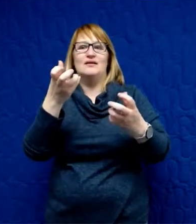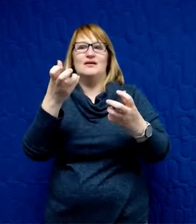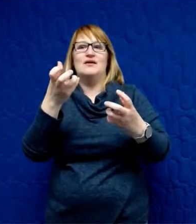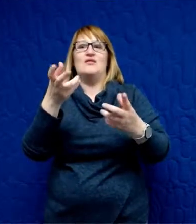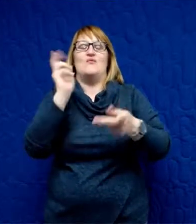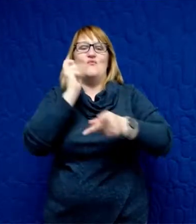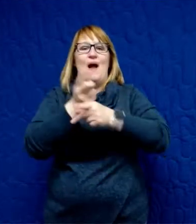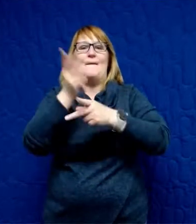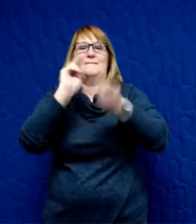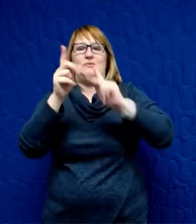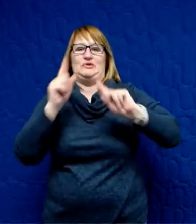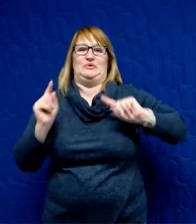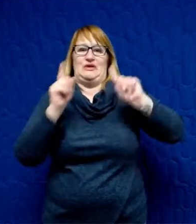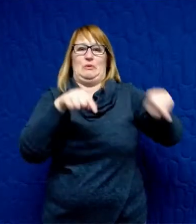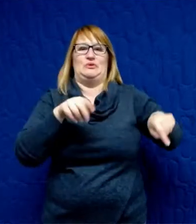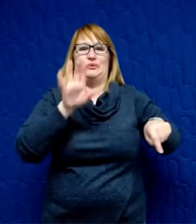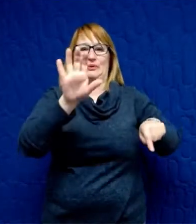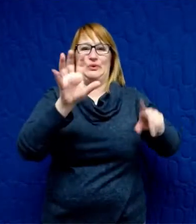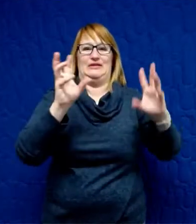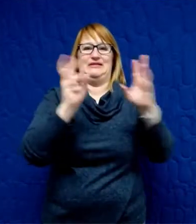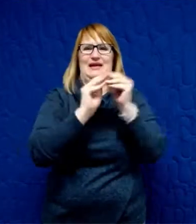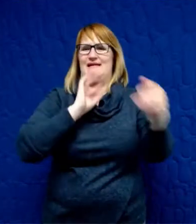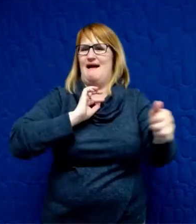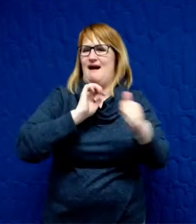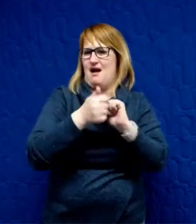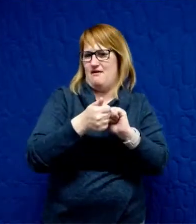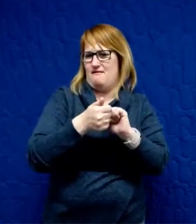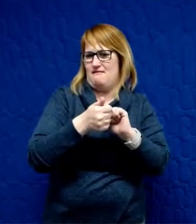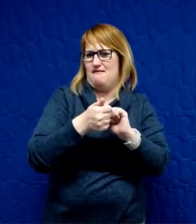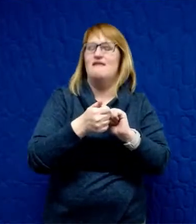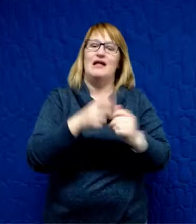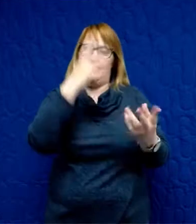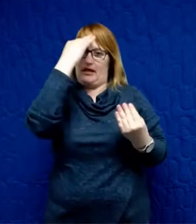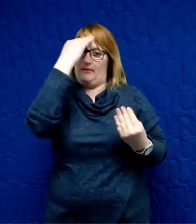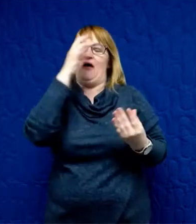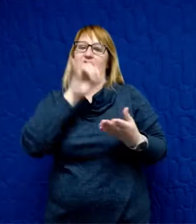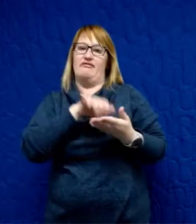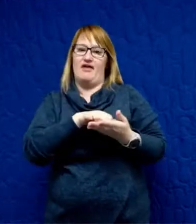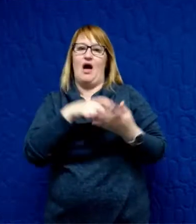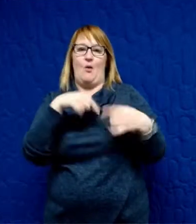people that need to be in your session? So kind of think about that when you're